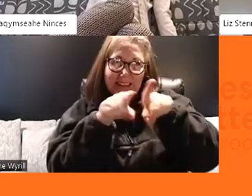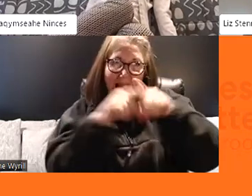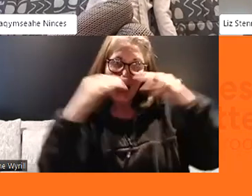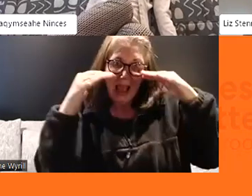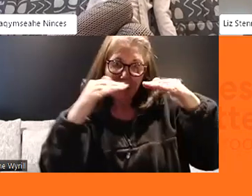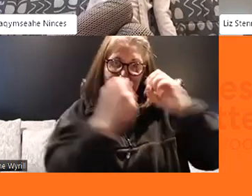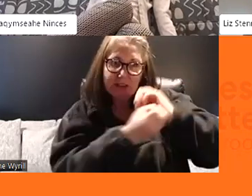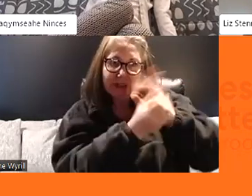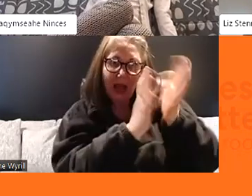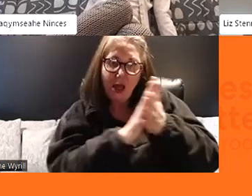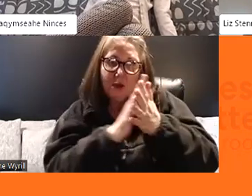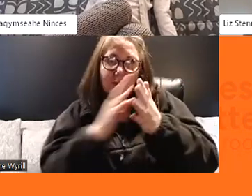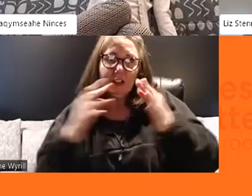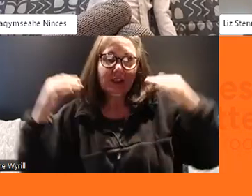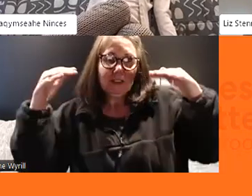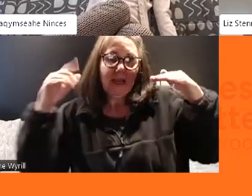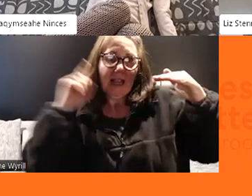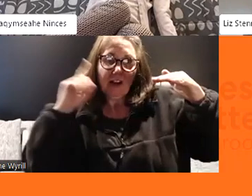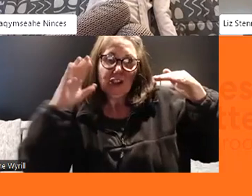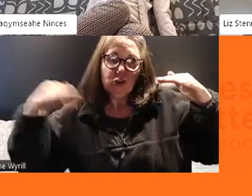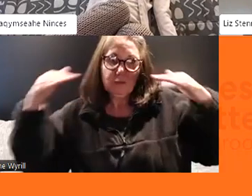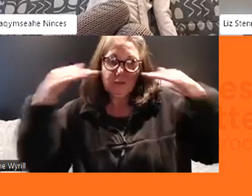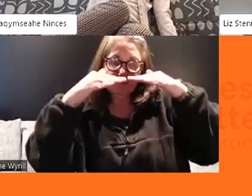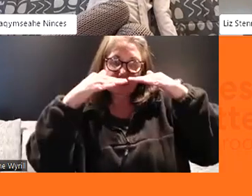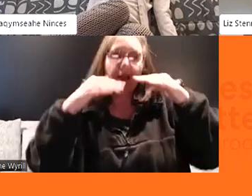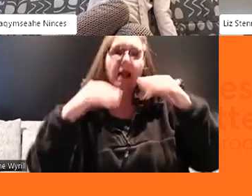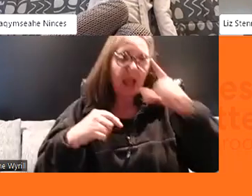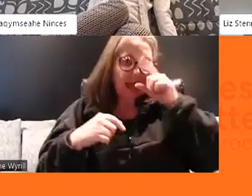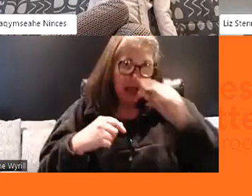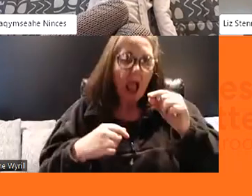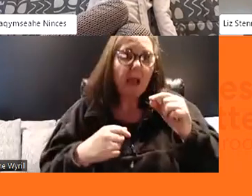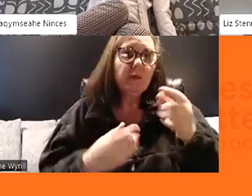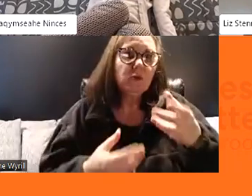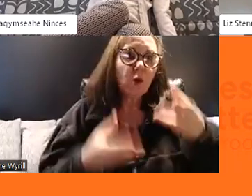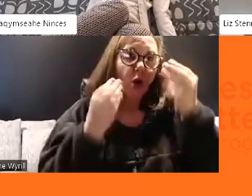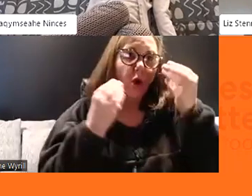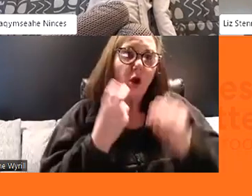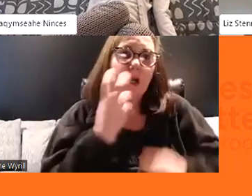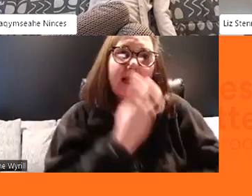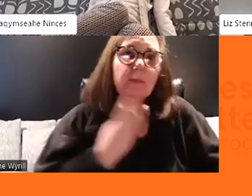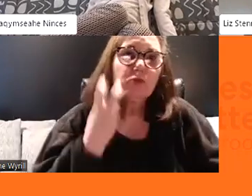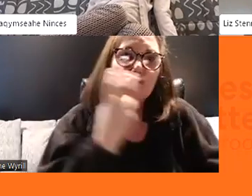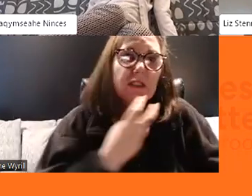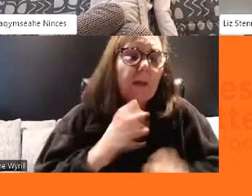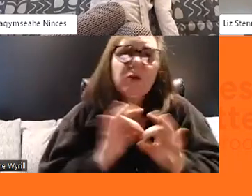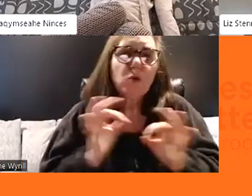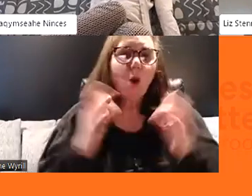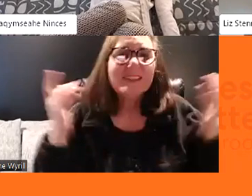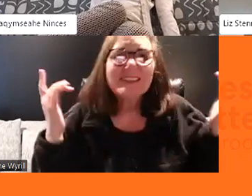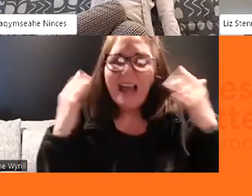people are getting and communicating at the same level. So it can be